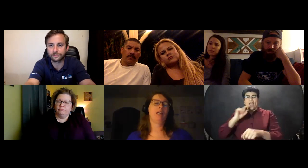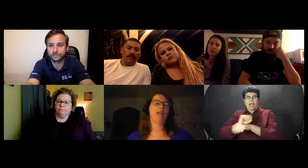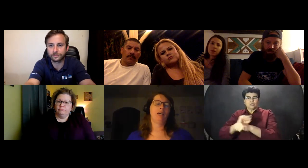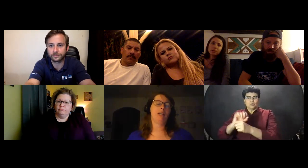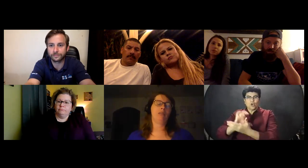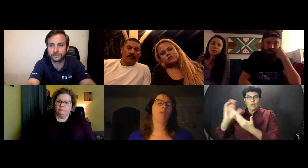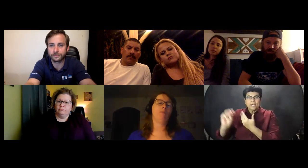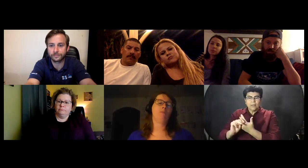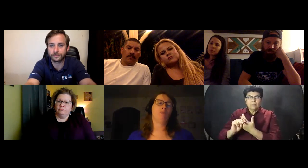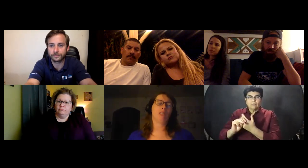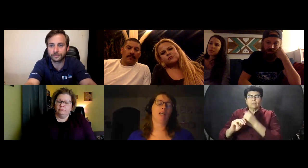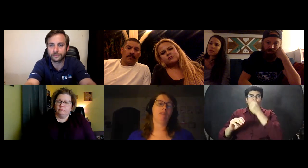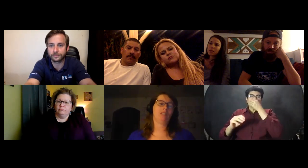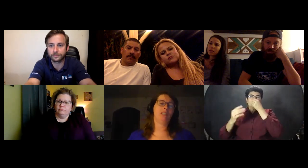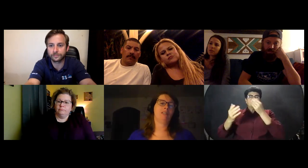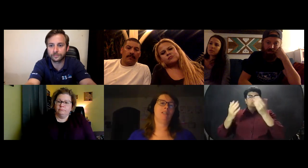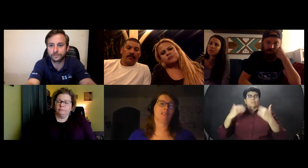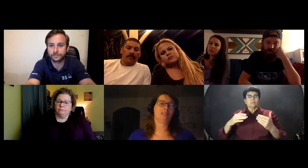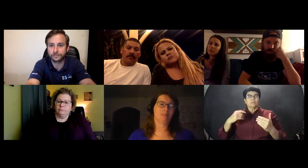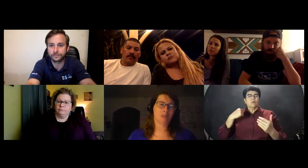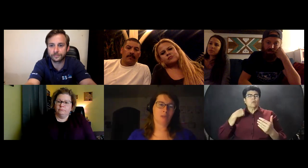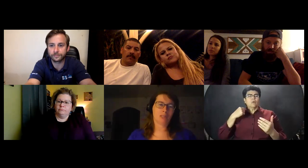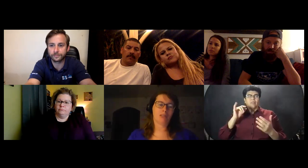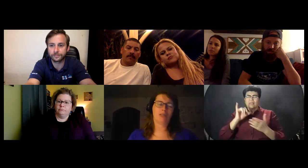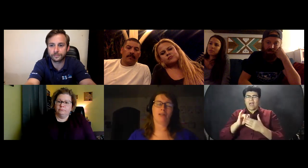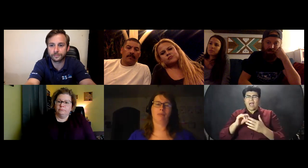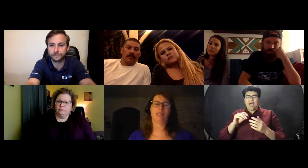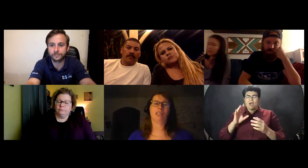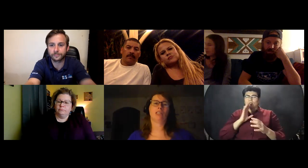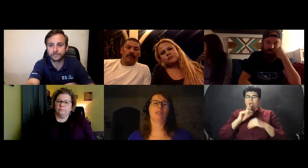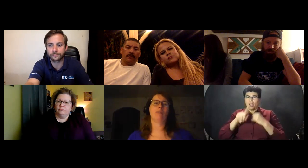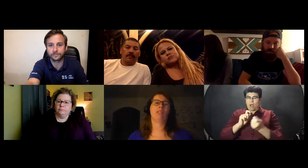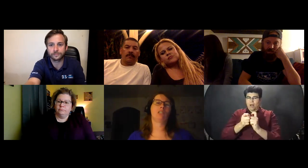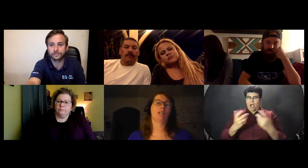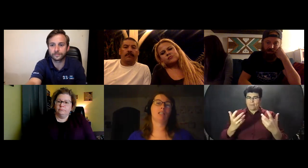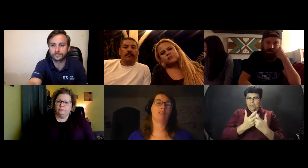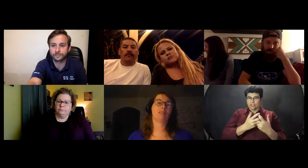and then we we have in and this goes into the accommodations a little bit she